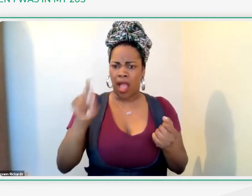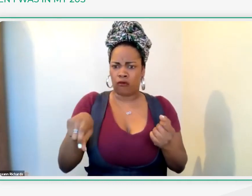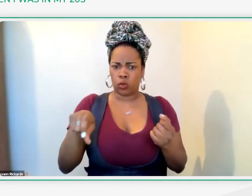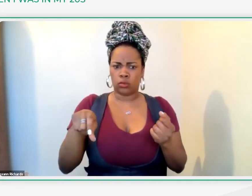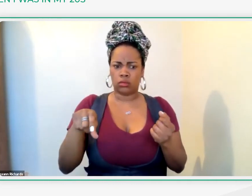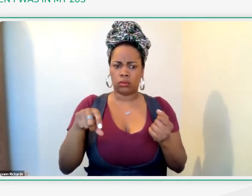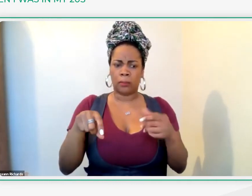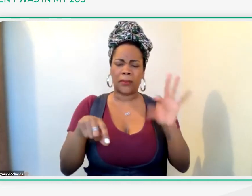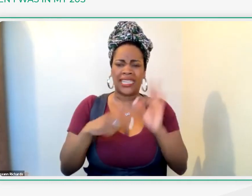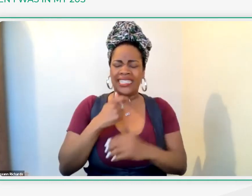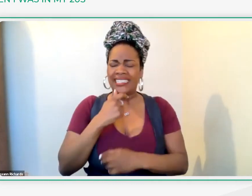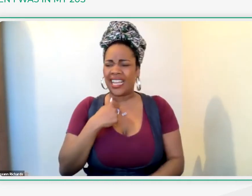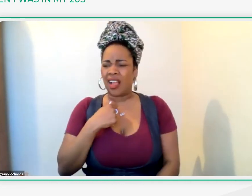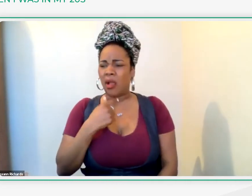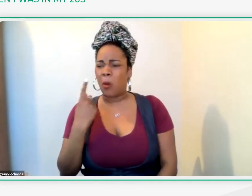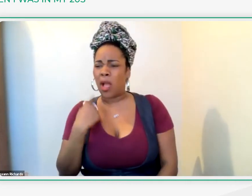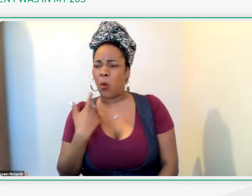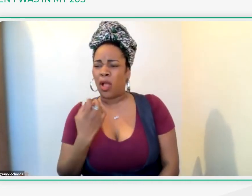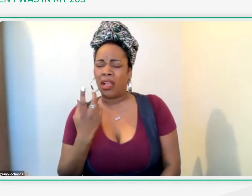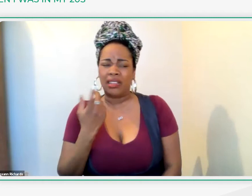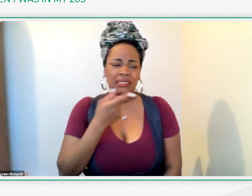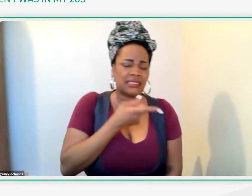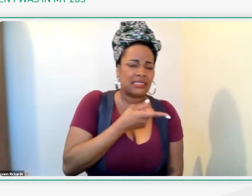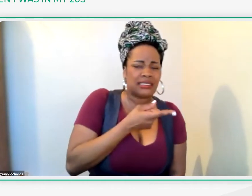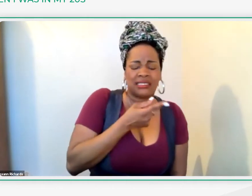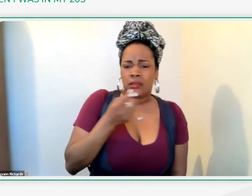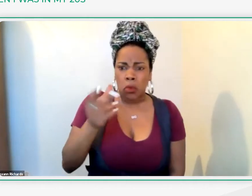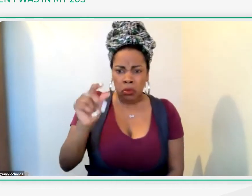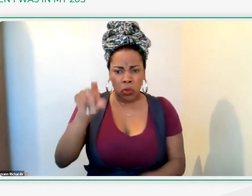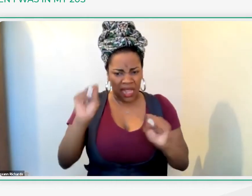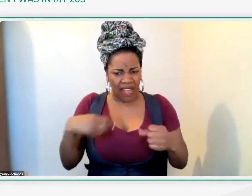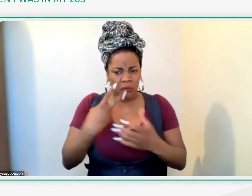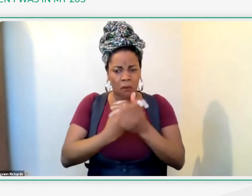And I'm not saying you have to only have a credit union. You can have both.